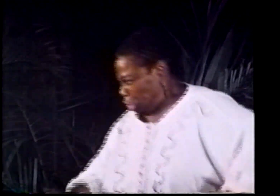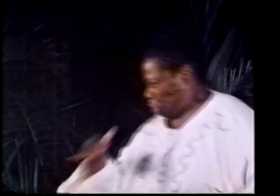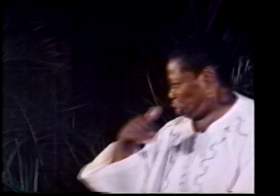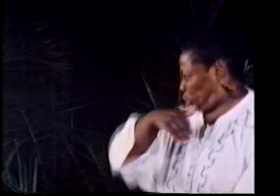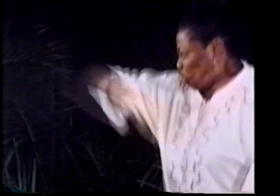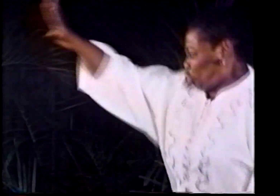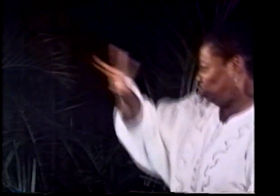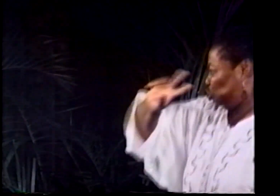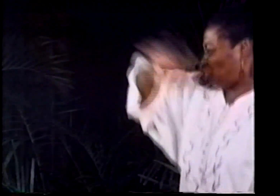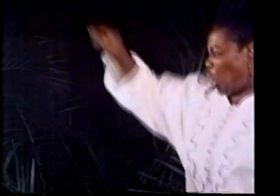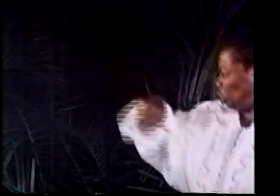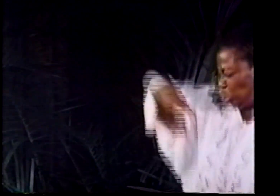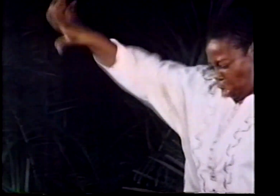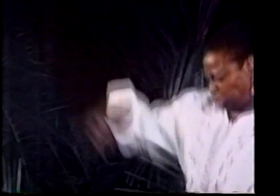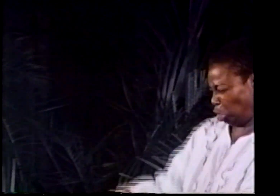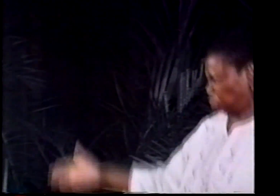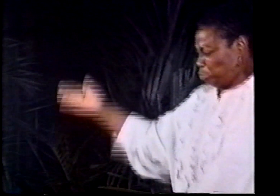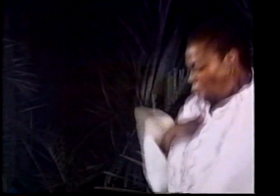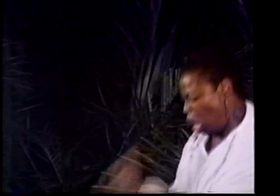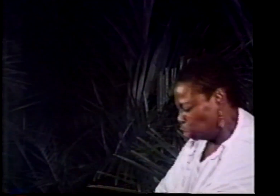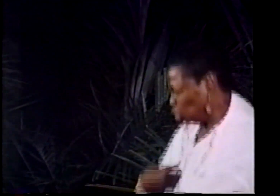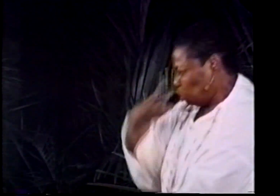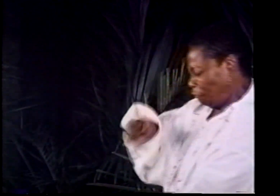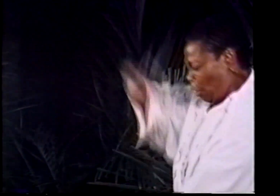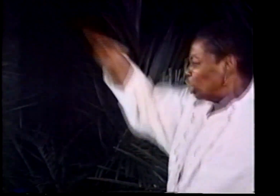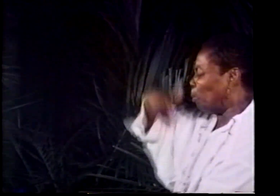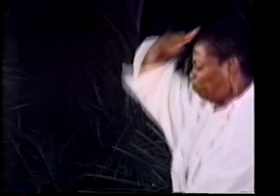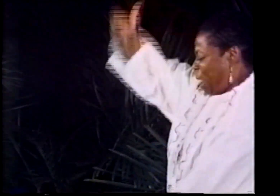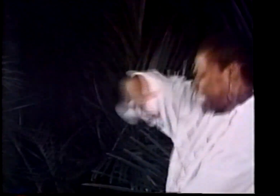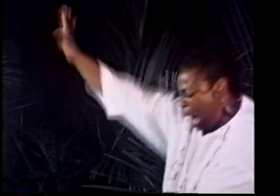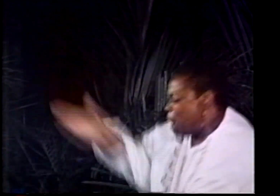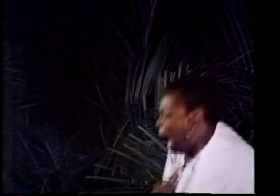it off your hands.” The ant said, “No, get away, it is mine, it’s mine, it’s mine. Forget it!